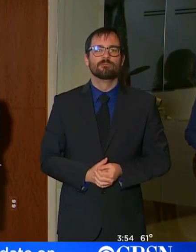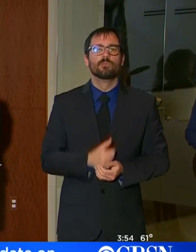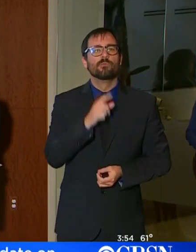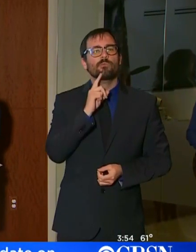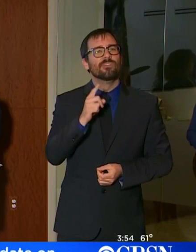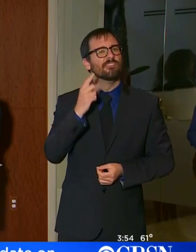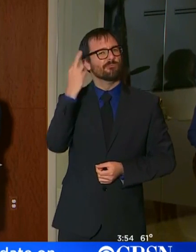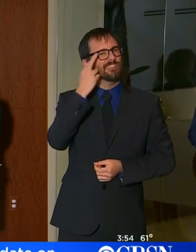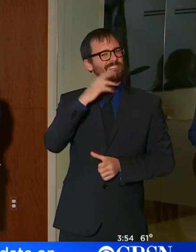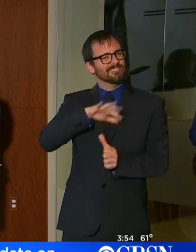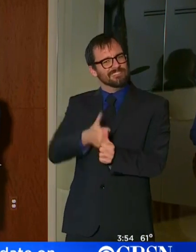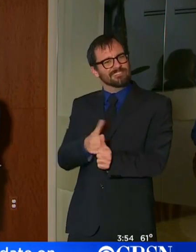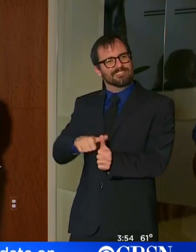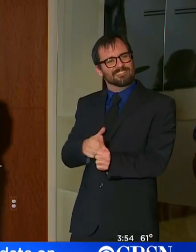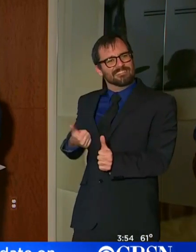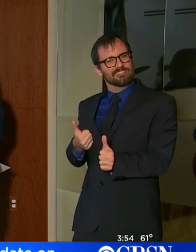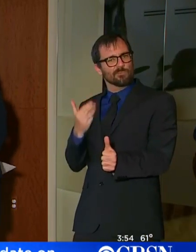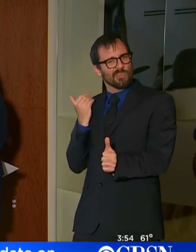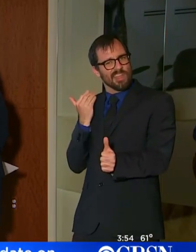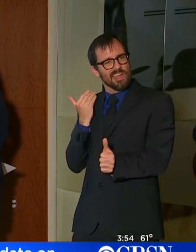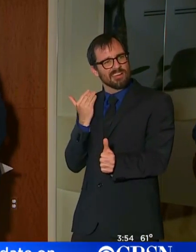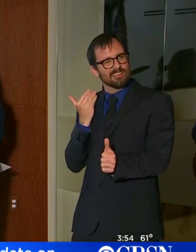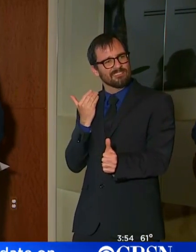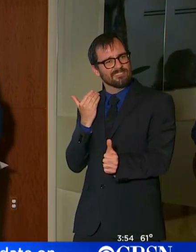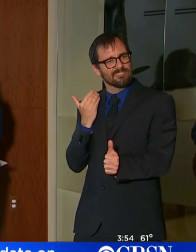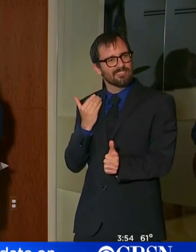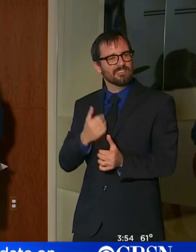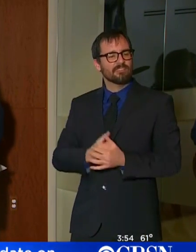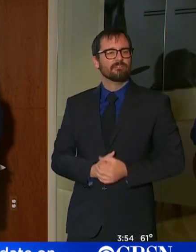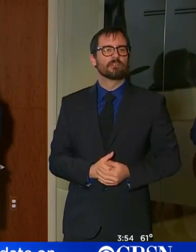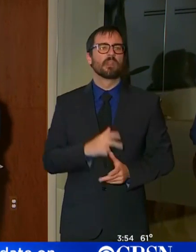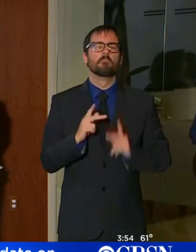SERIOUSLY AND TAKE IT TO HEART. I TALKED SEVERAL WEEKS AGO ABOUT THE PURPOSE THAT IS ASSOCIATED WITH ALL OF THIS.